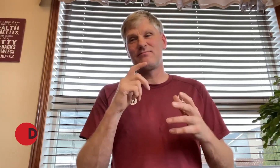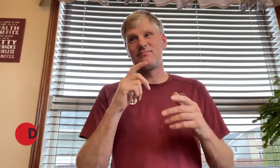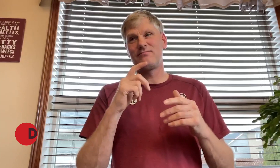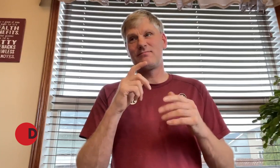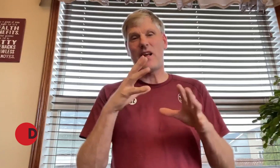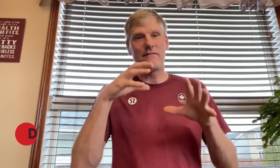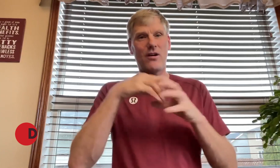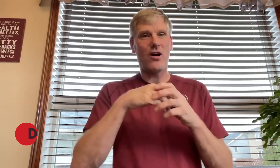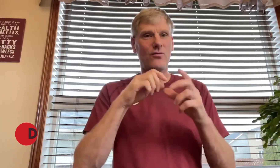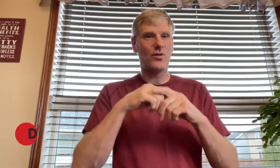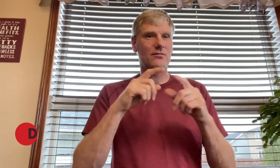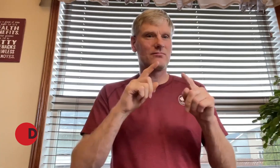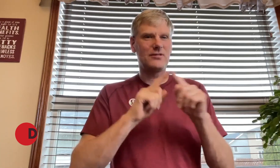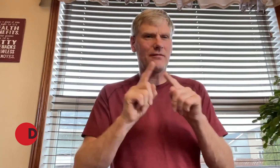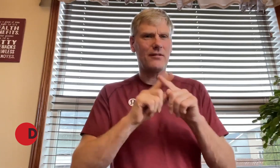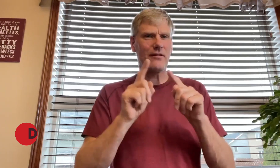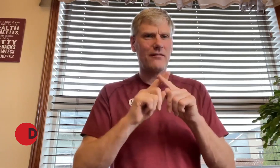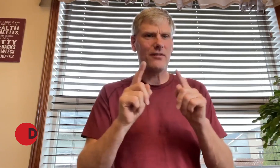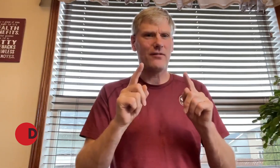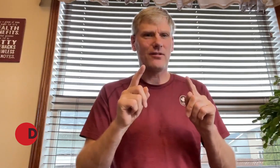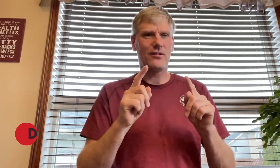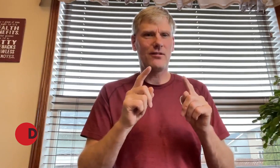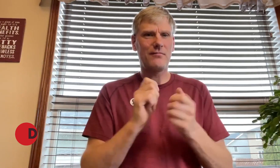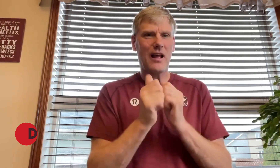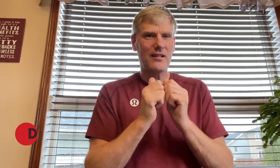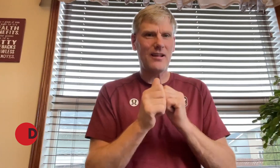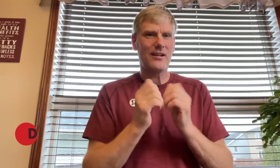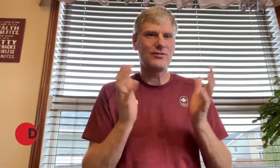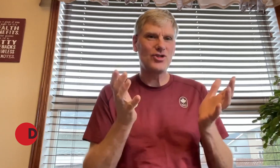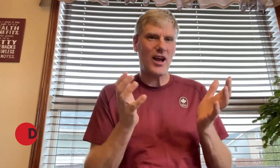Also, getting involved with different competitions, chatting,